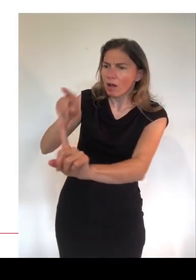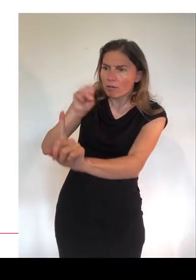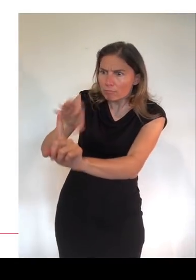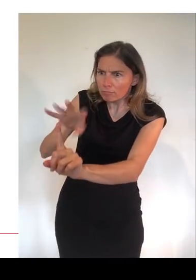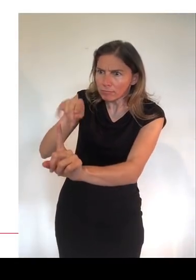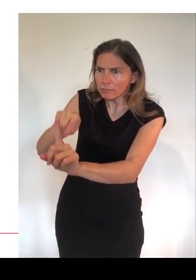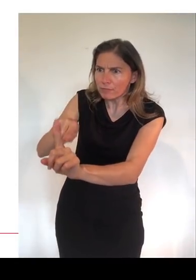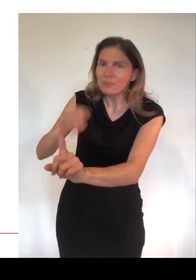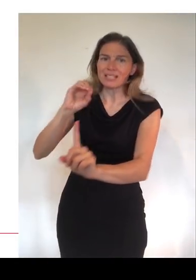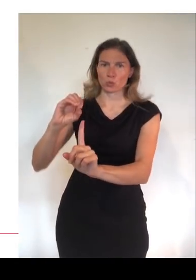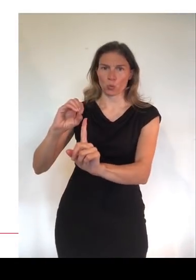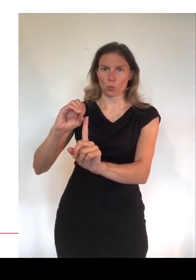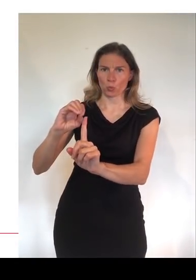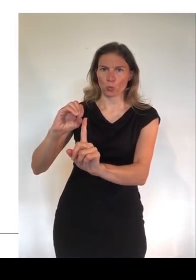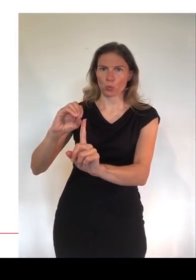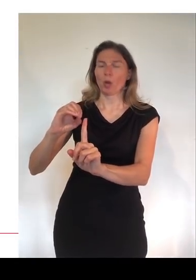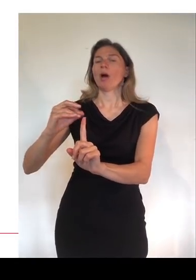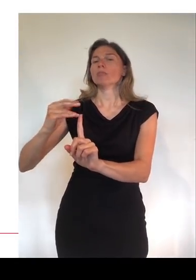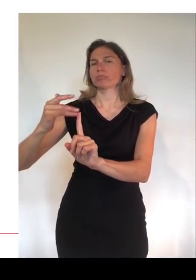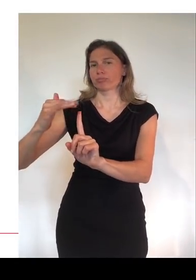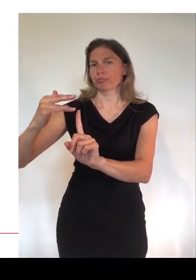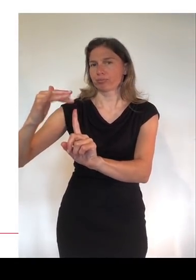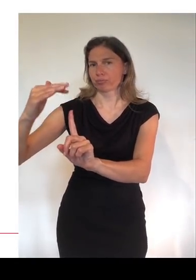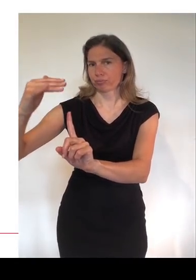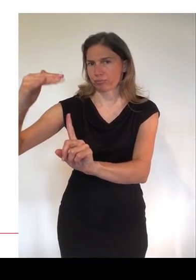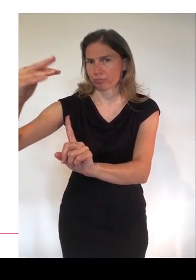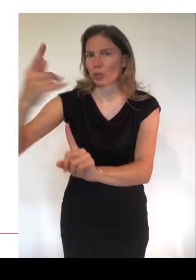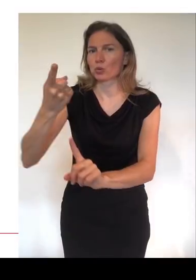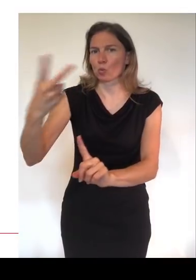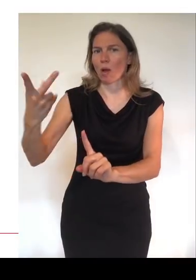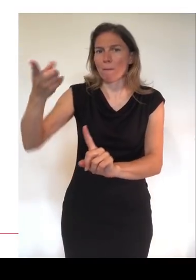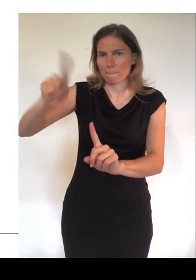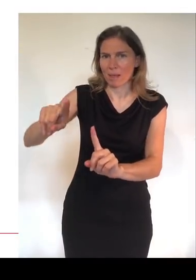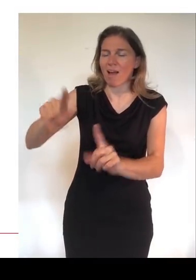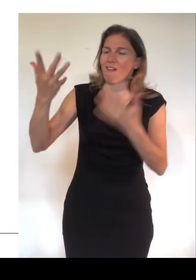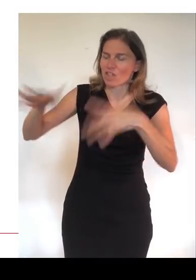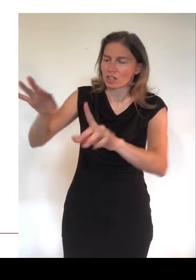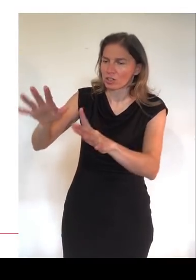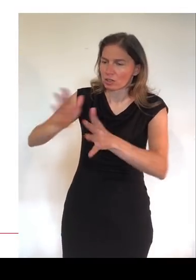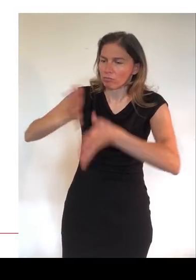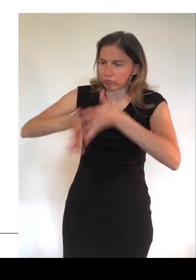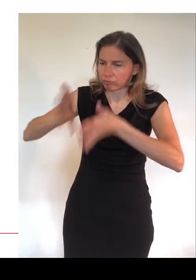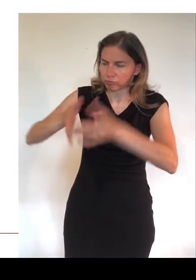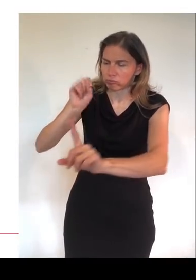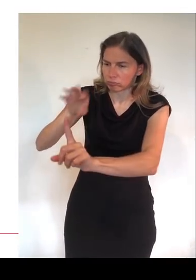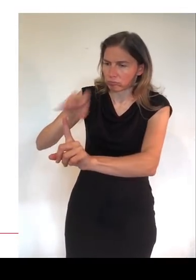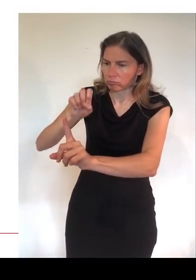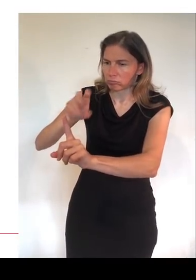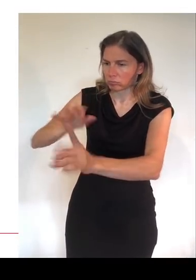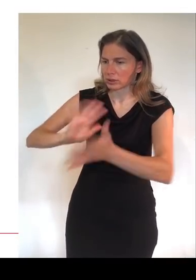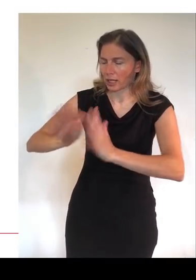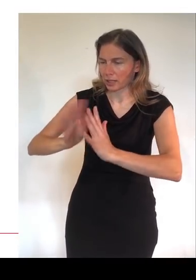extensive tool that consists of twelve communicative prerequisite to